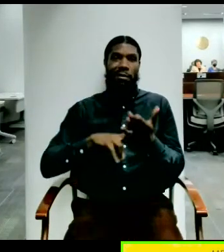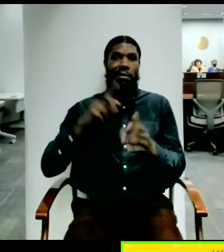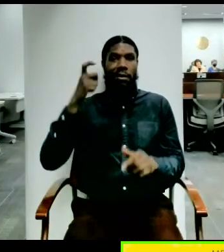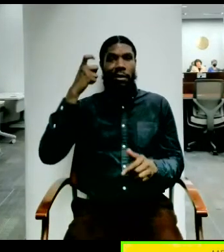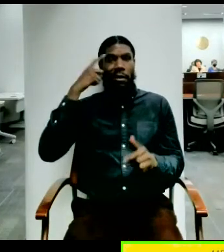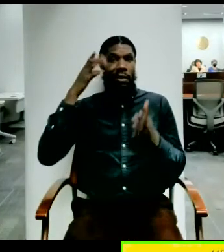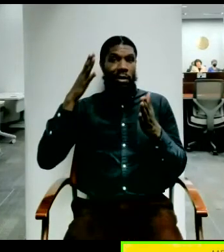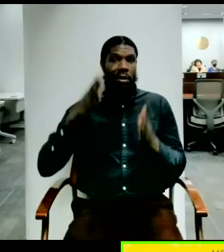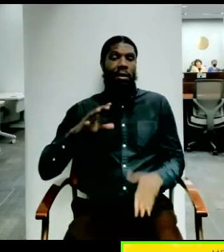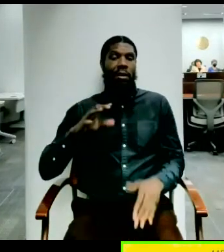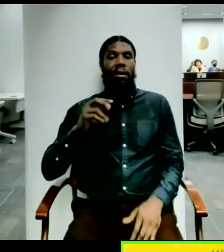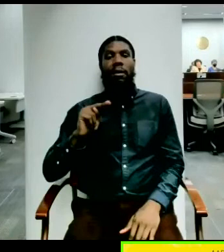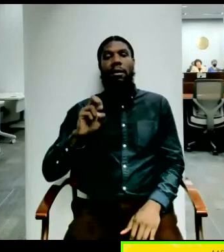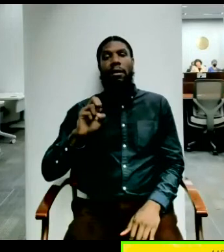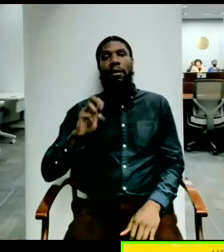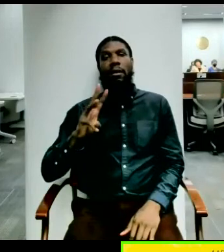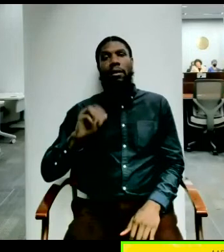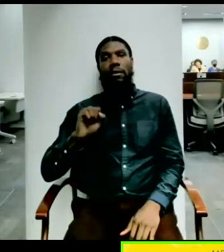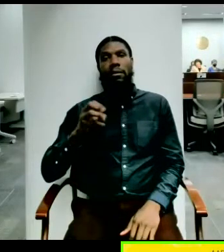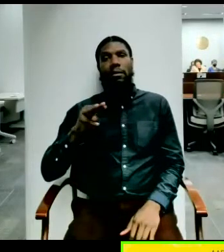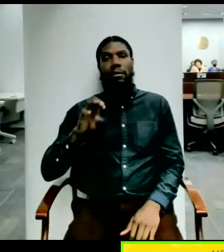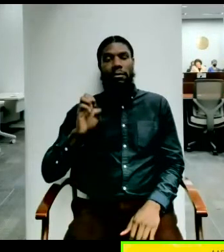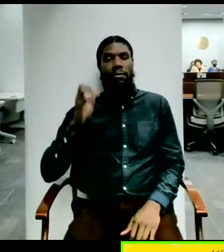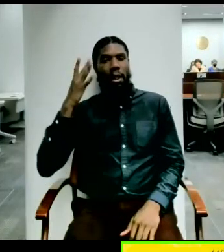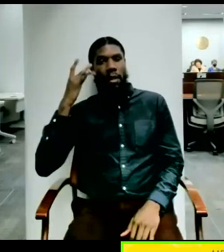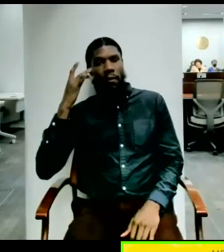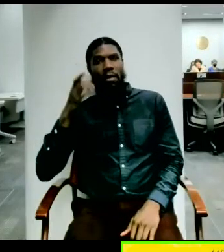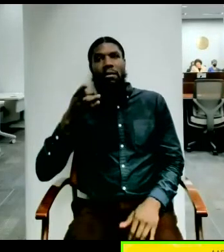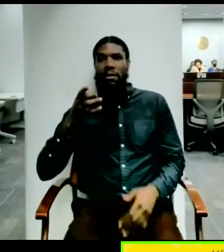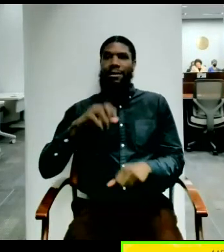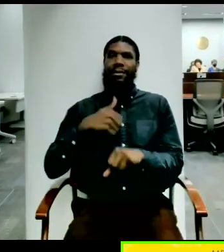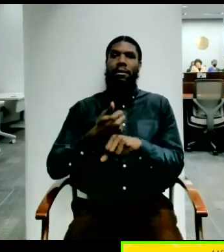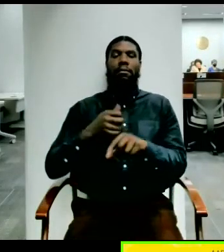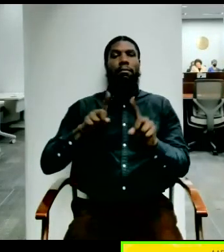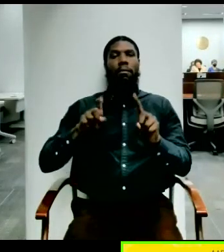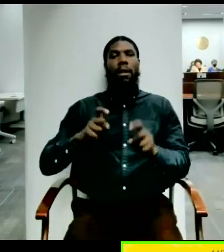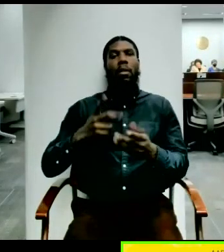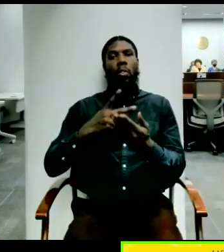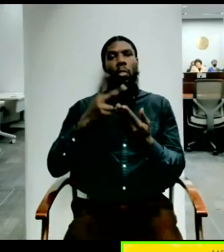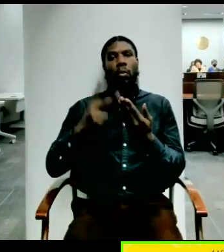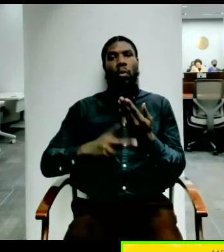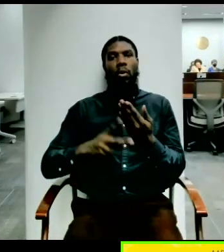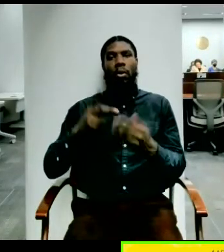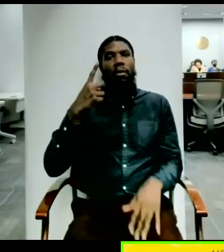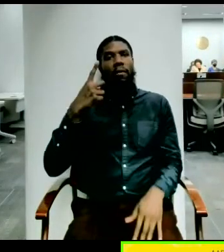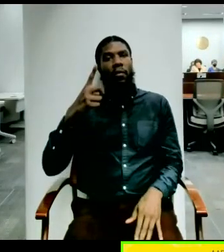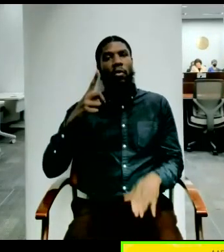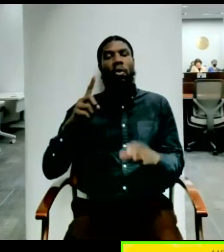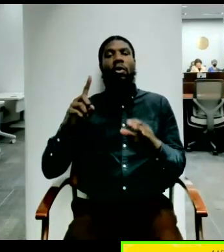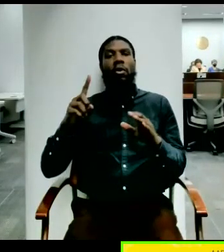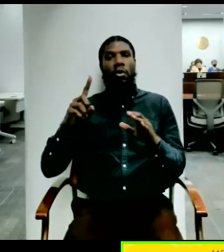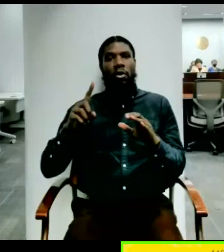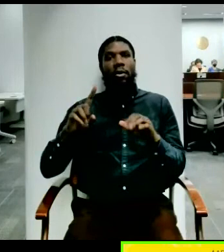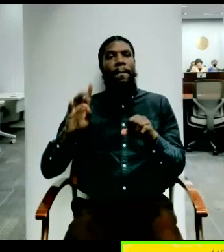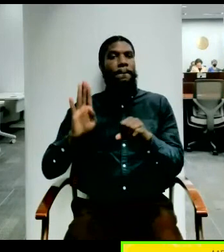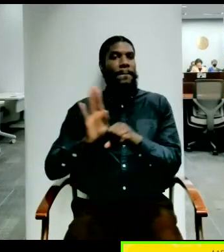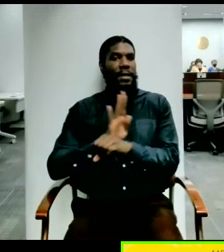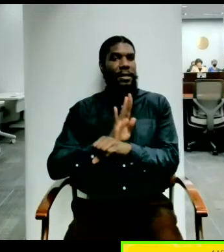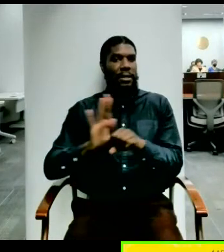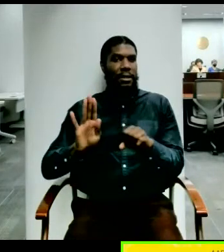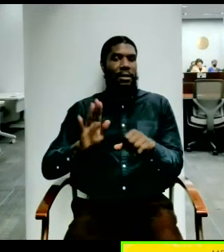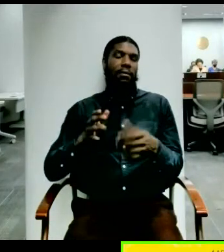and created a pilot program for businesses in which they are identified